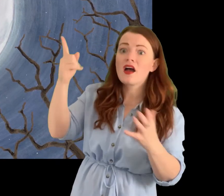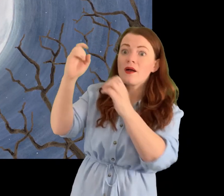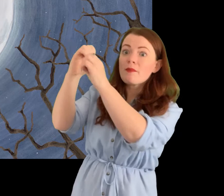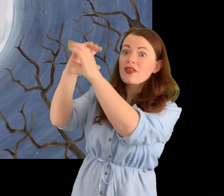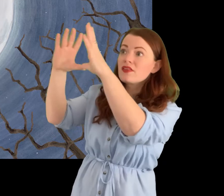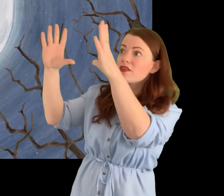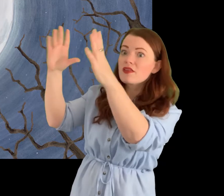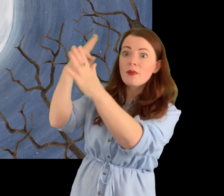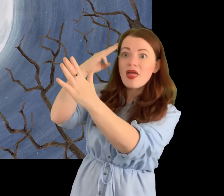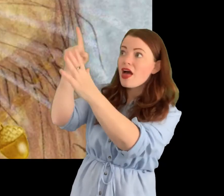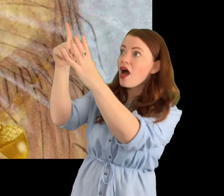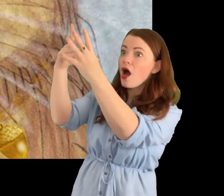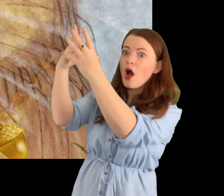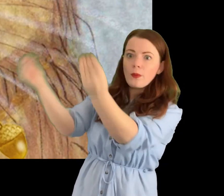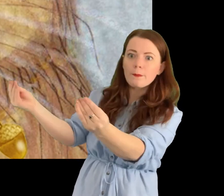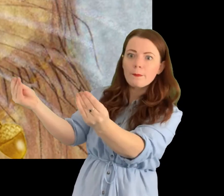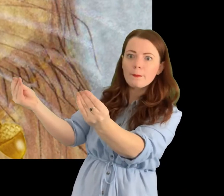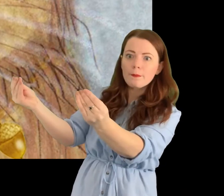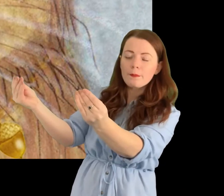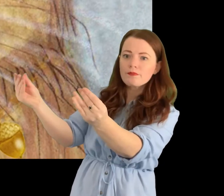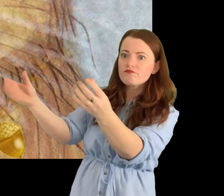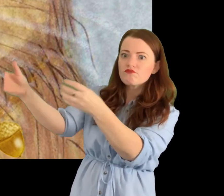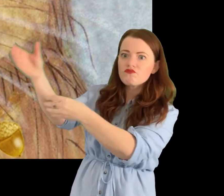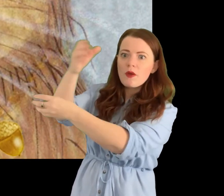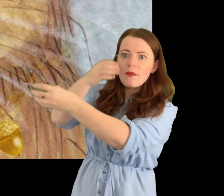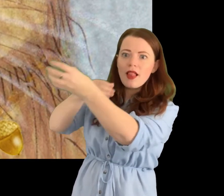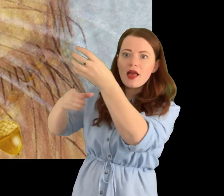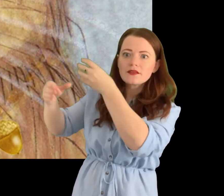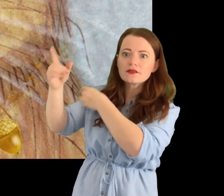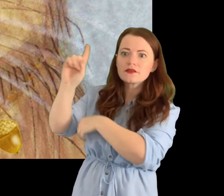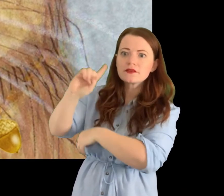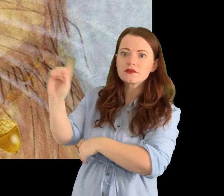But the vision disappeared And in her place - there stood before them